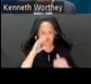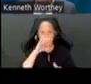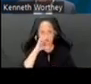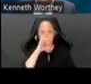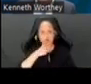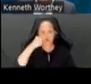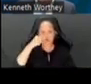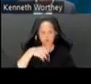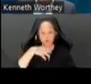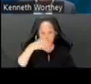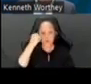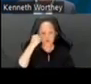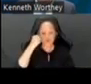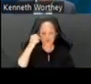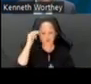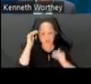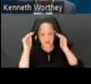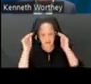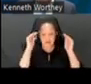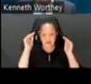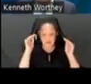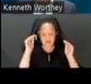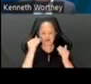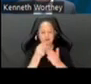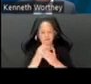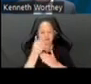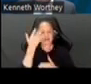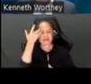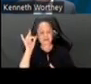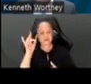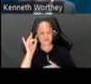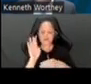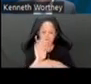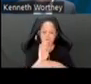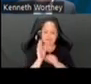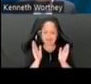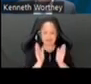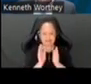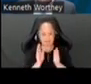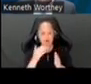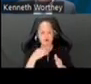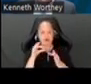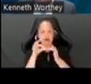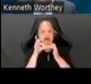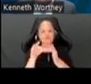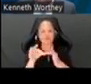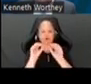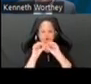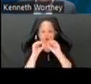older adults, small business, and a guide to organizing reality fairs which I'll talk